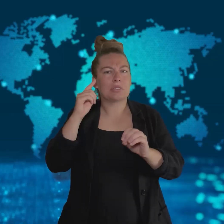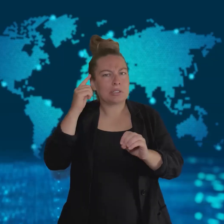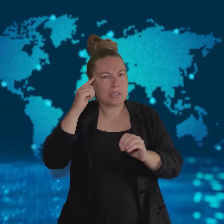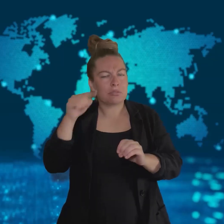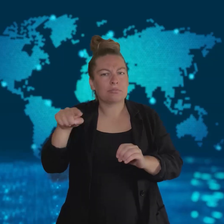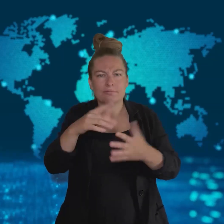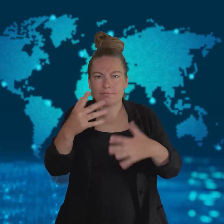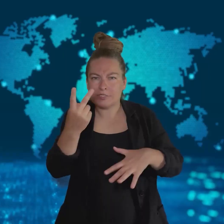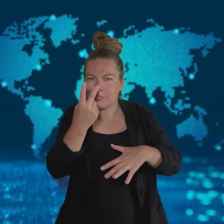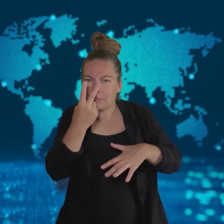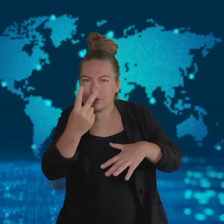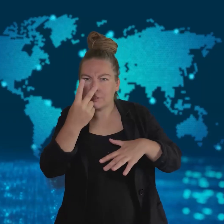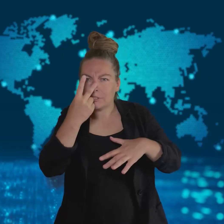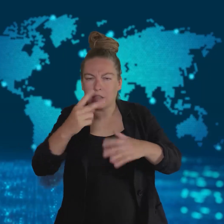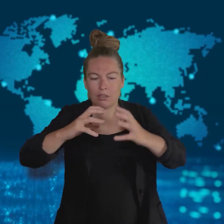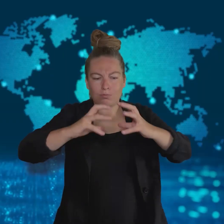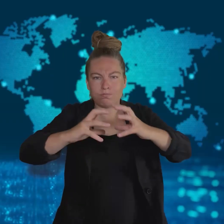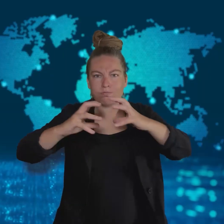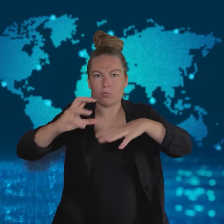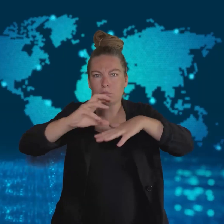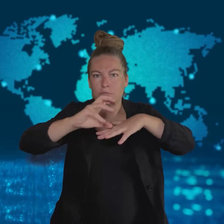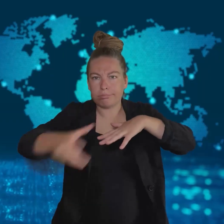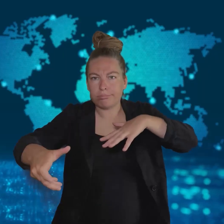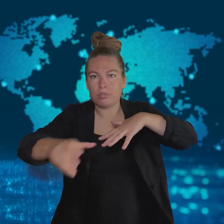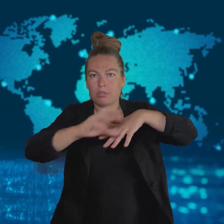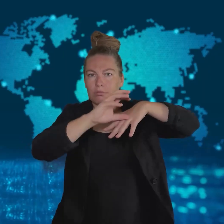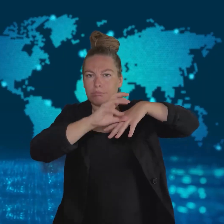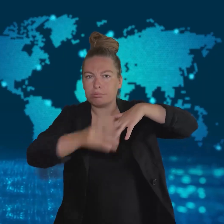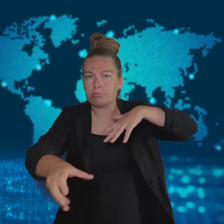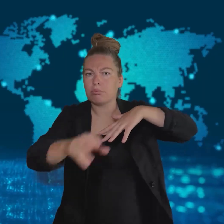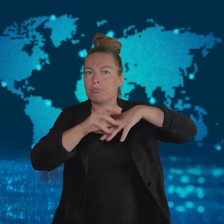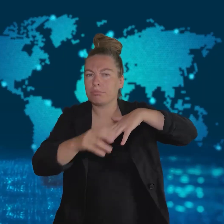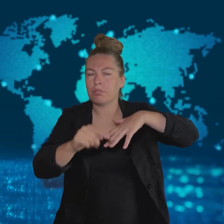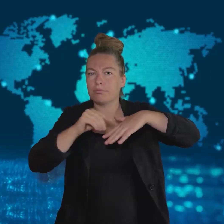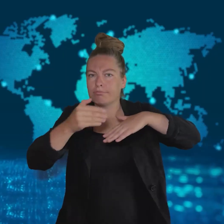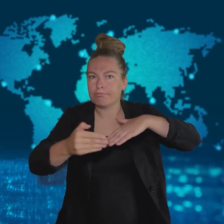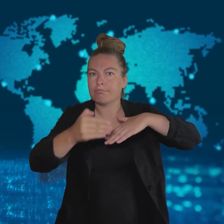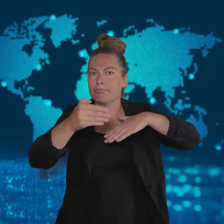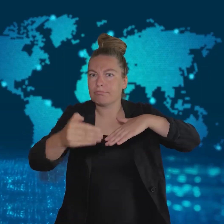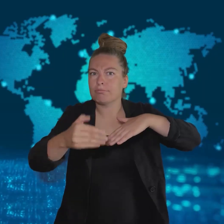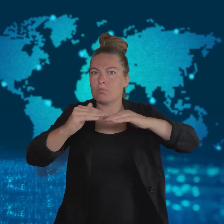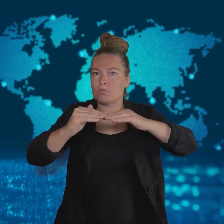Emergency managers had been observing the glacier.